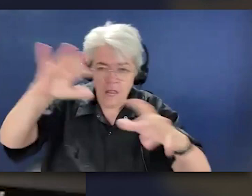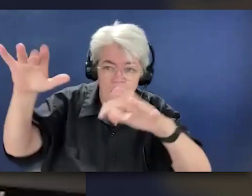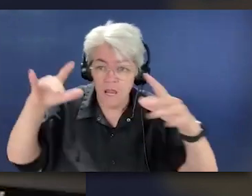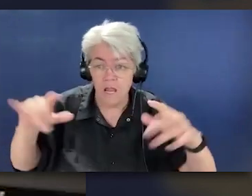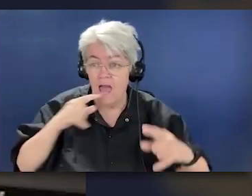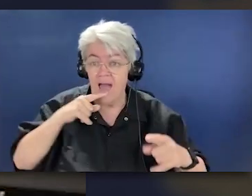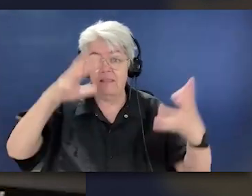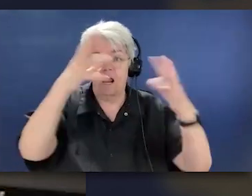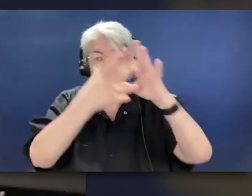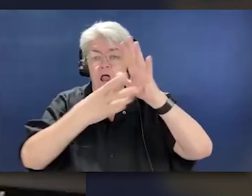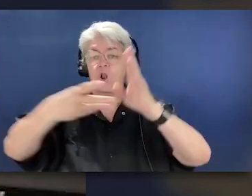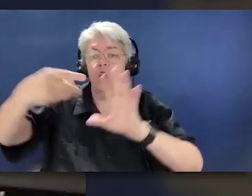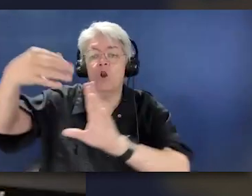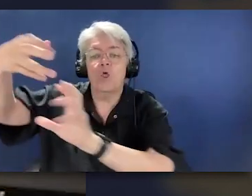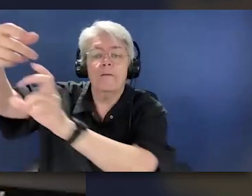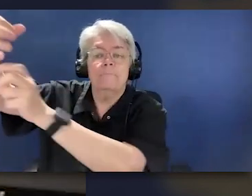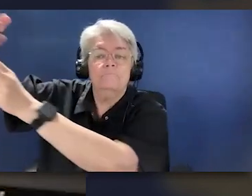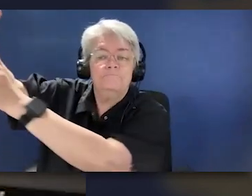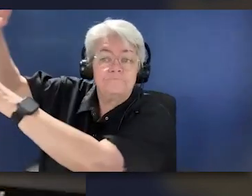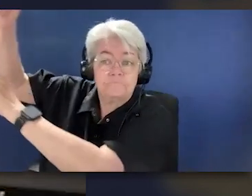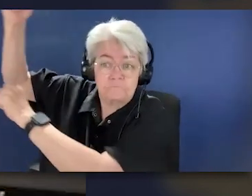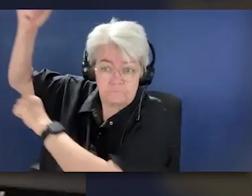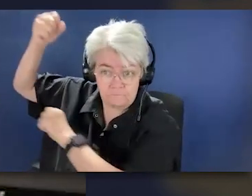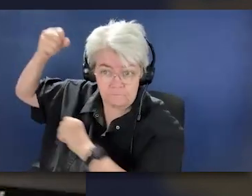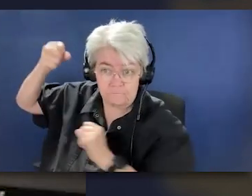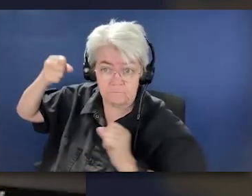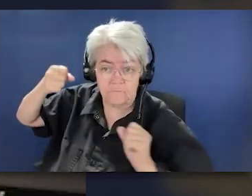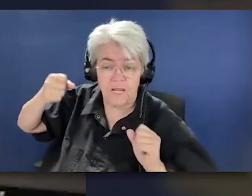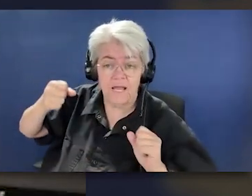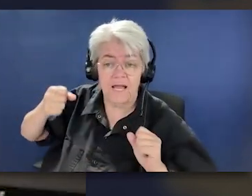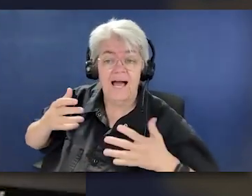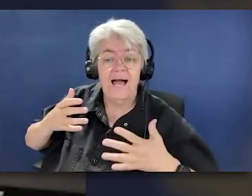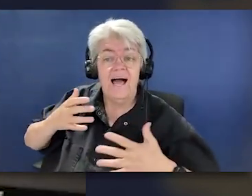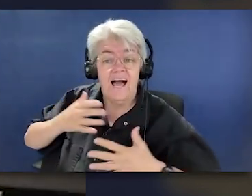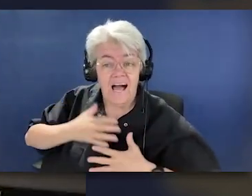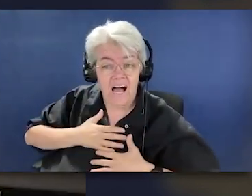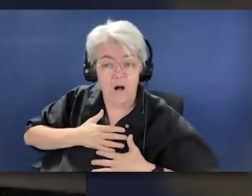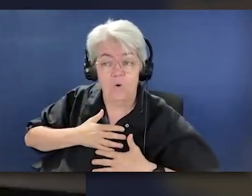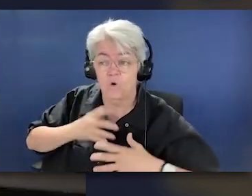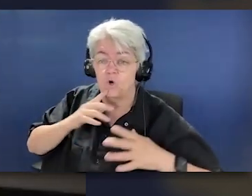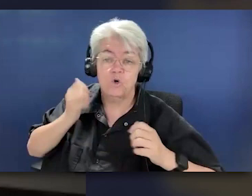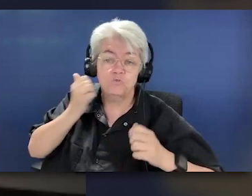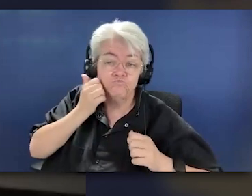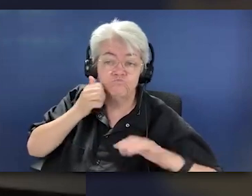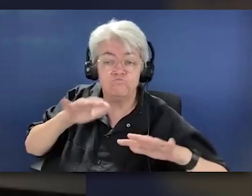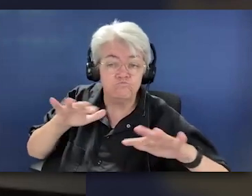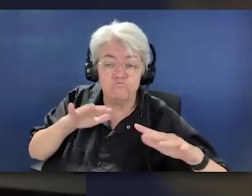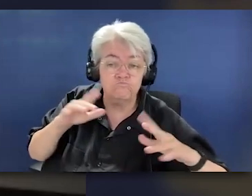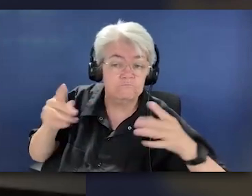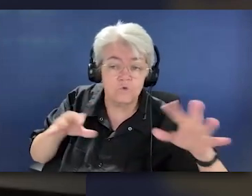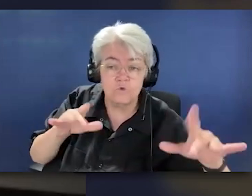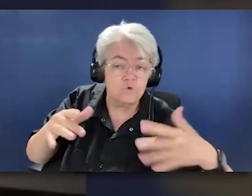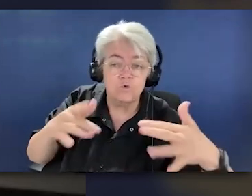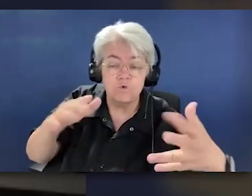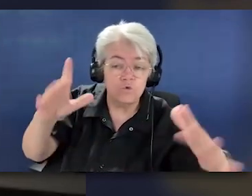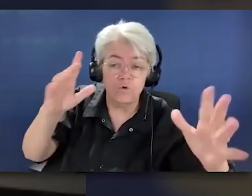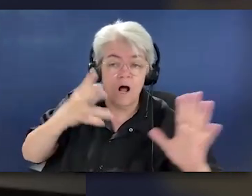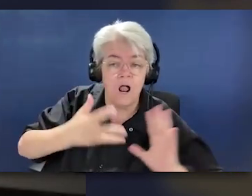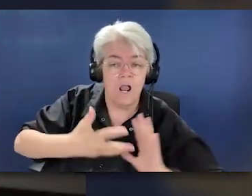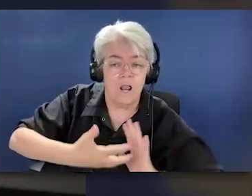what happens to it, right? It is extracted from our day-to-day regular actions and it goes, huh,